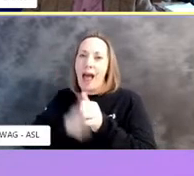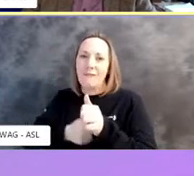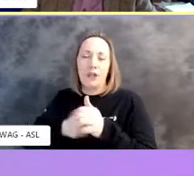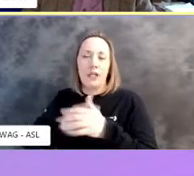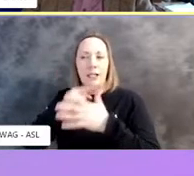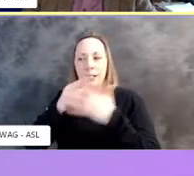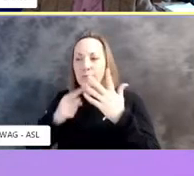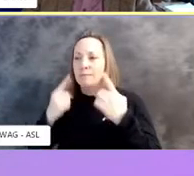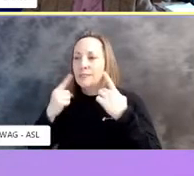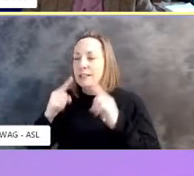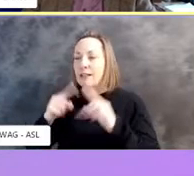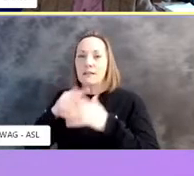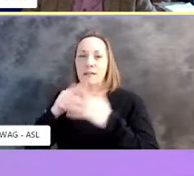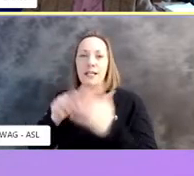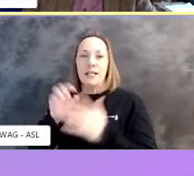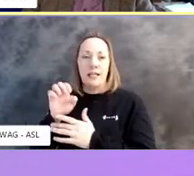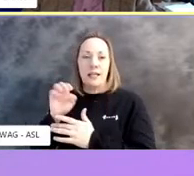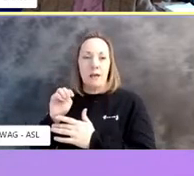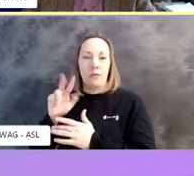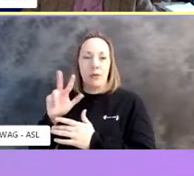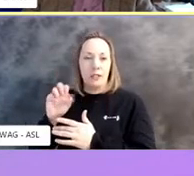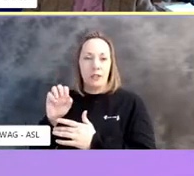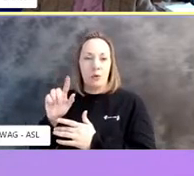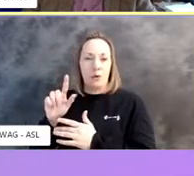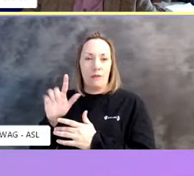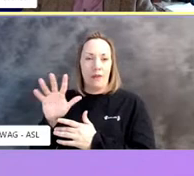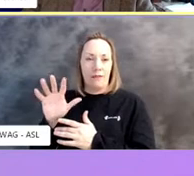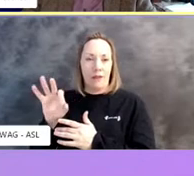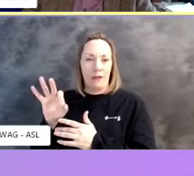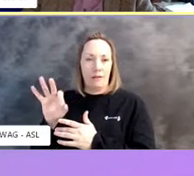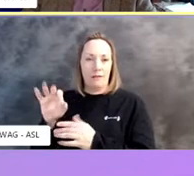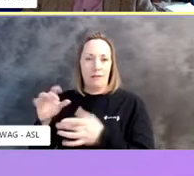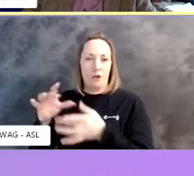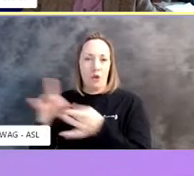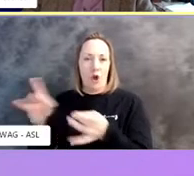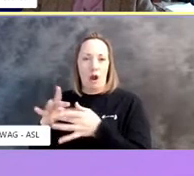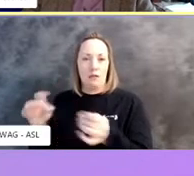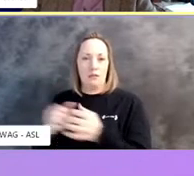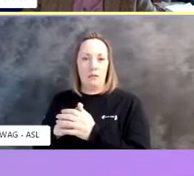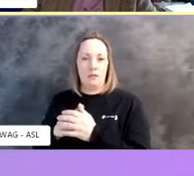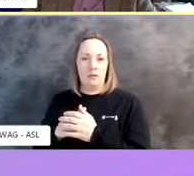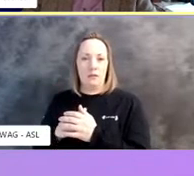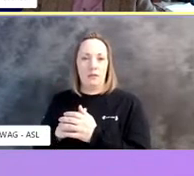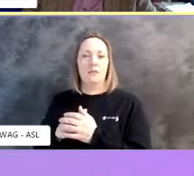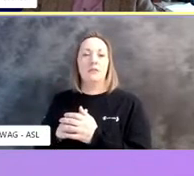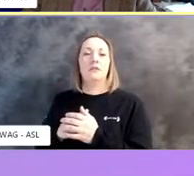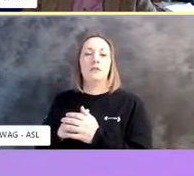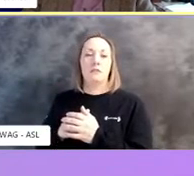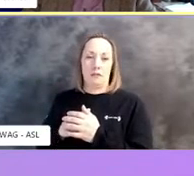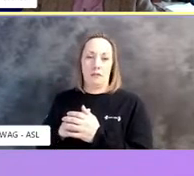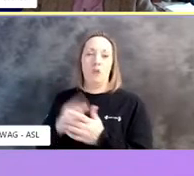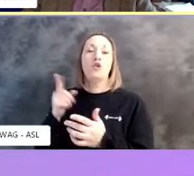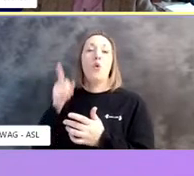basis and we conduct it on a sample of pages. But when we When we inspect the pages we